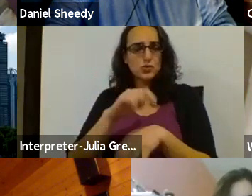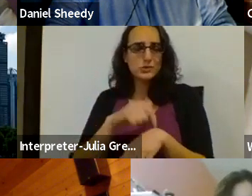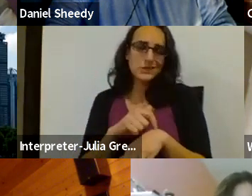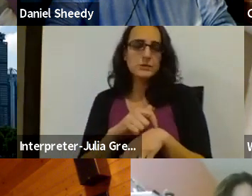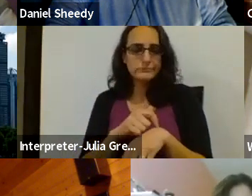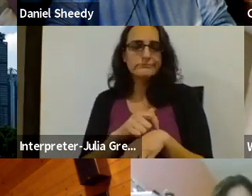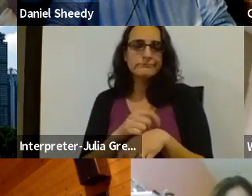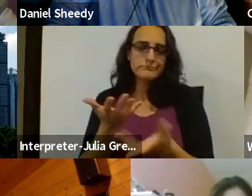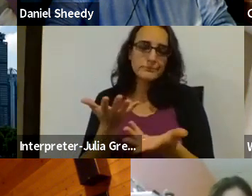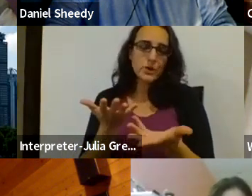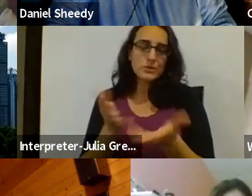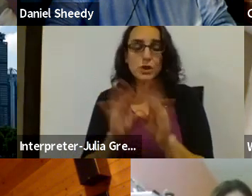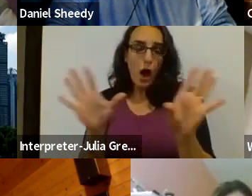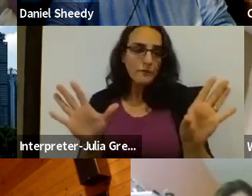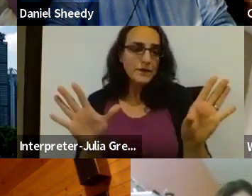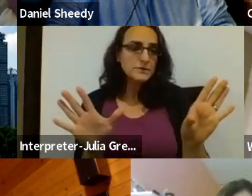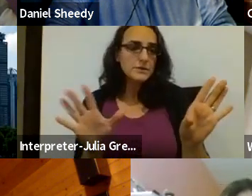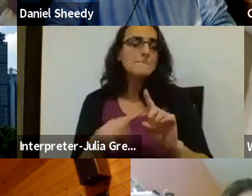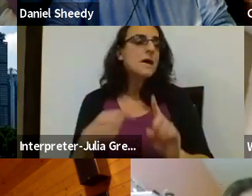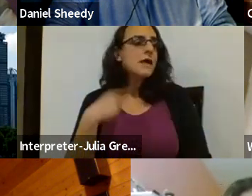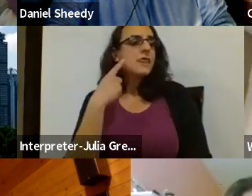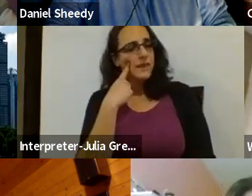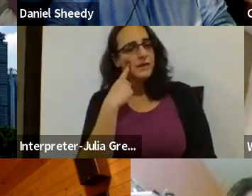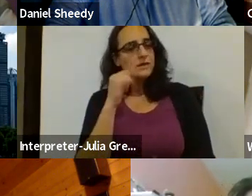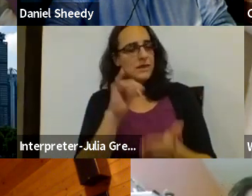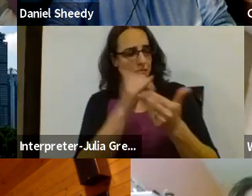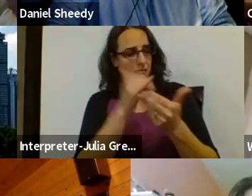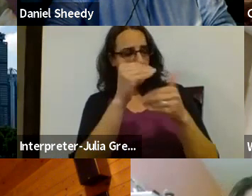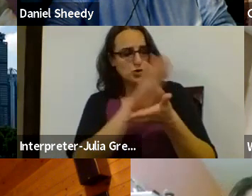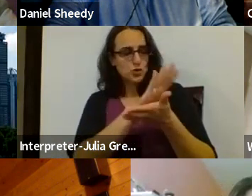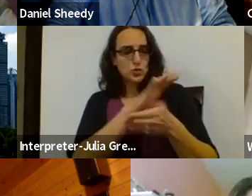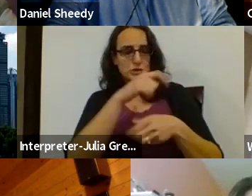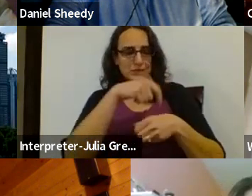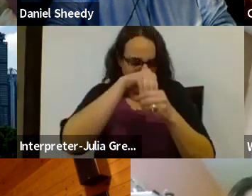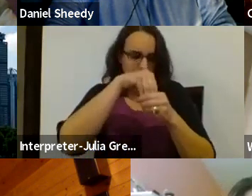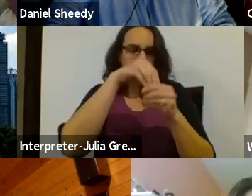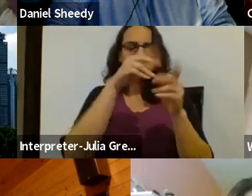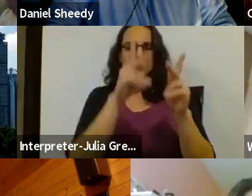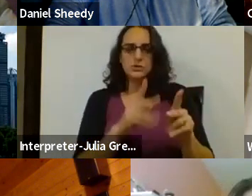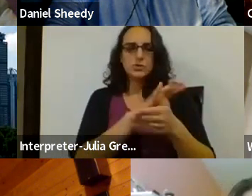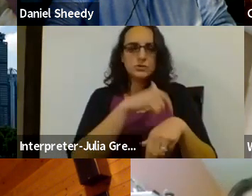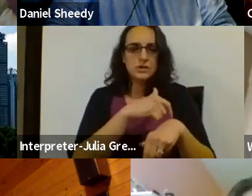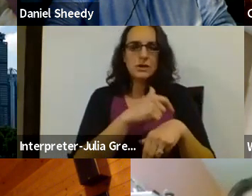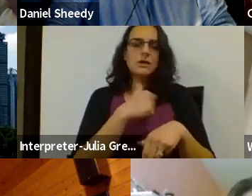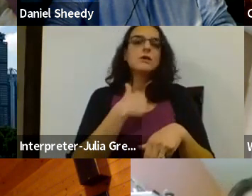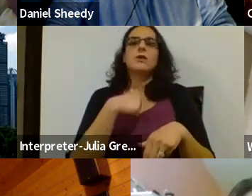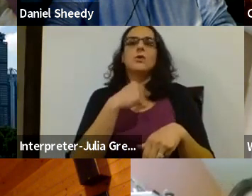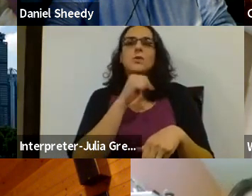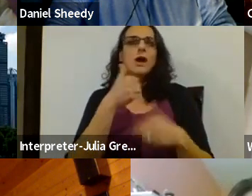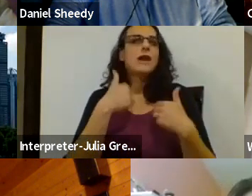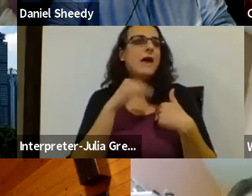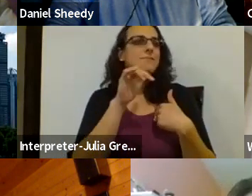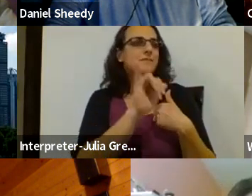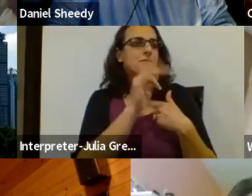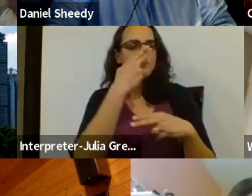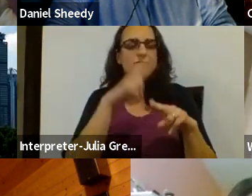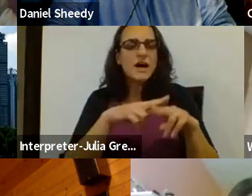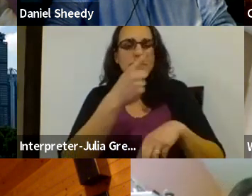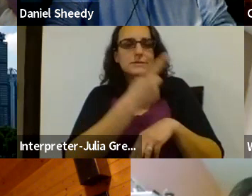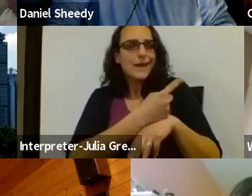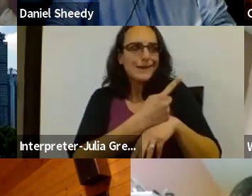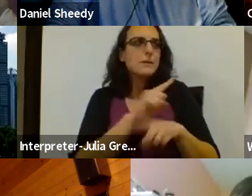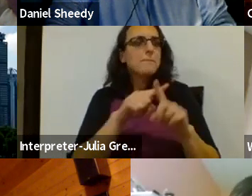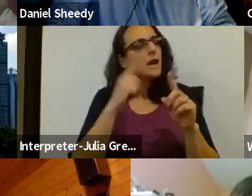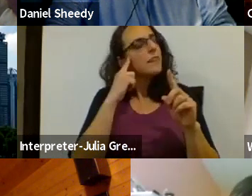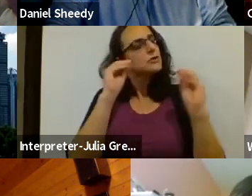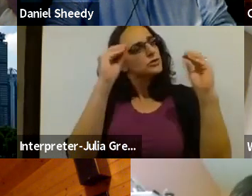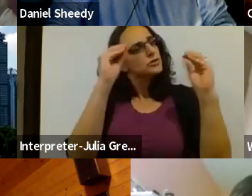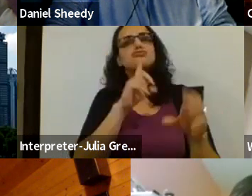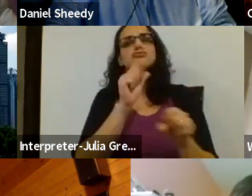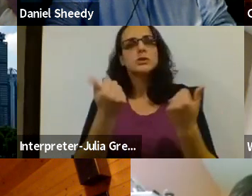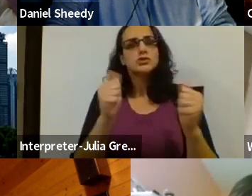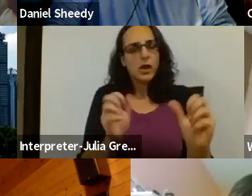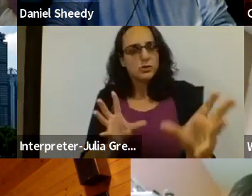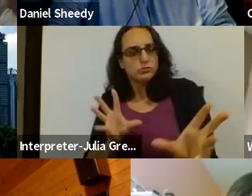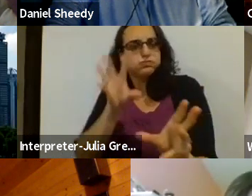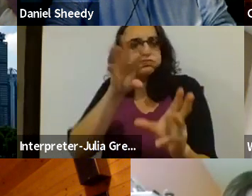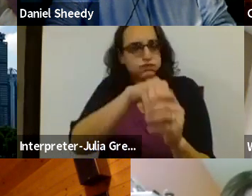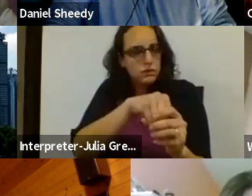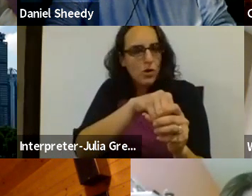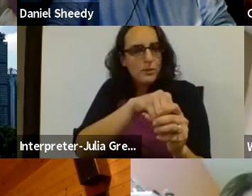Zoe Duran: kind of obvious, but I think that limited school time like in school time we're not like having those fun days. But I think the teachers are really trying to like incorporate those fun days that we used to have all the time like